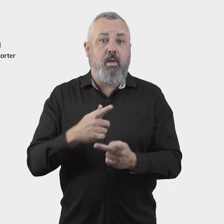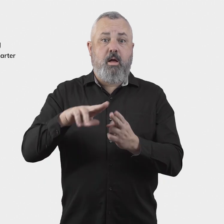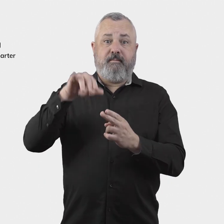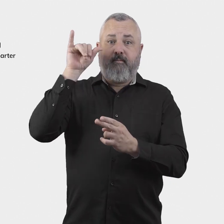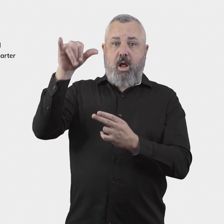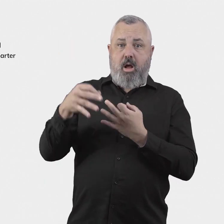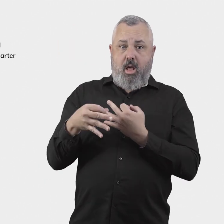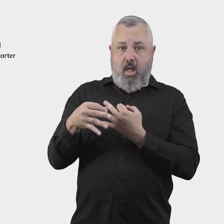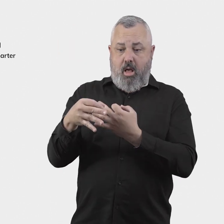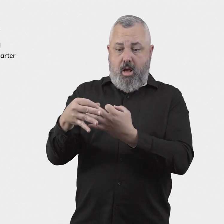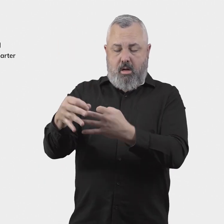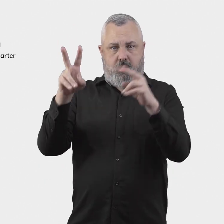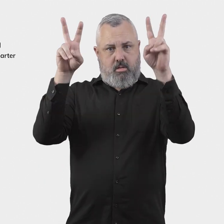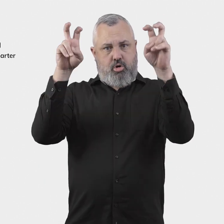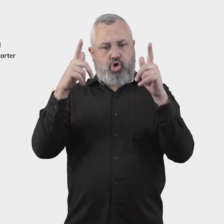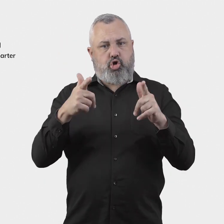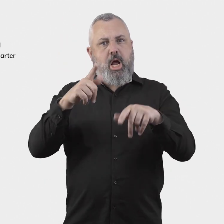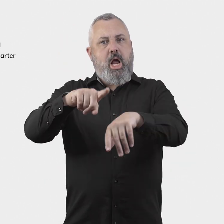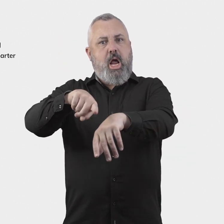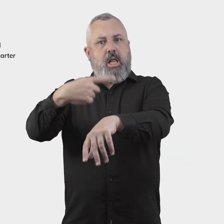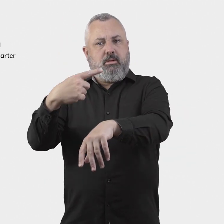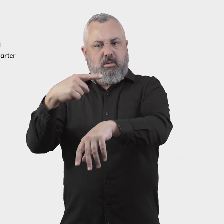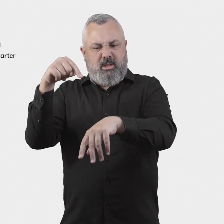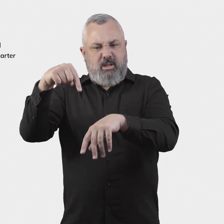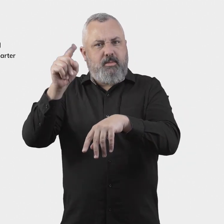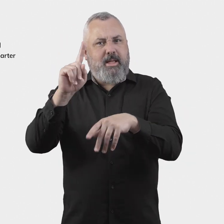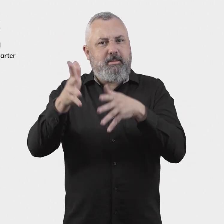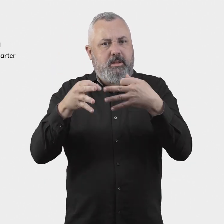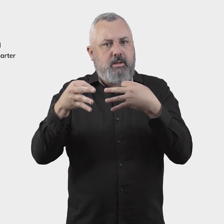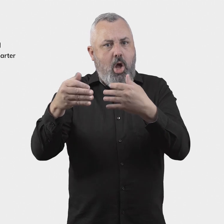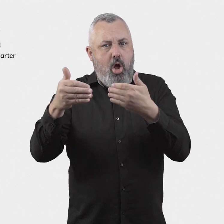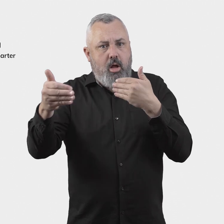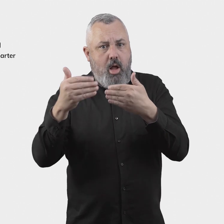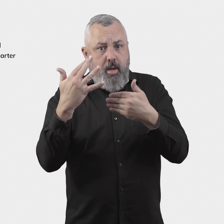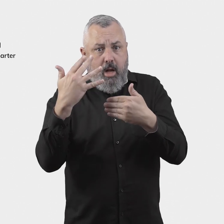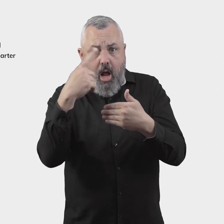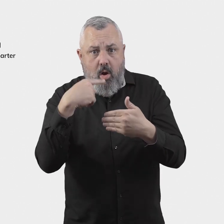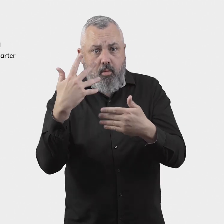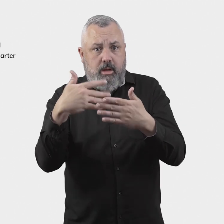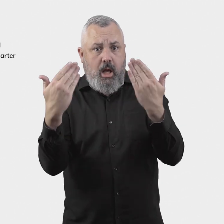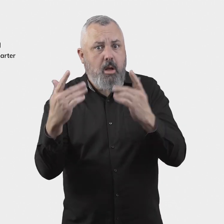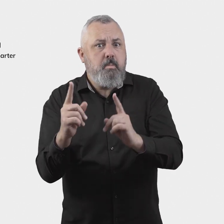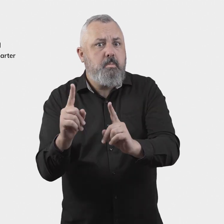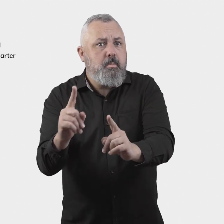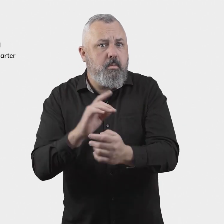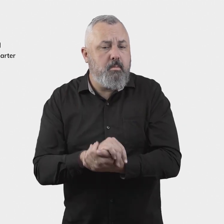the length of flight delays that are considered unreasonable